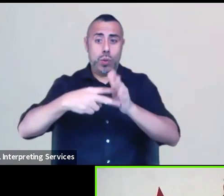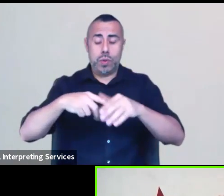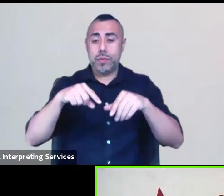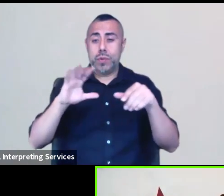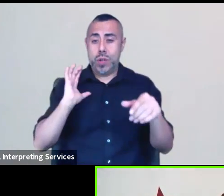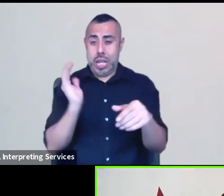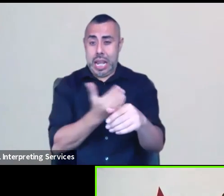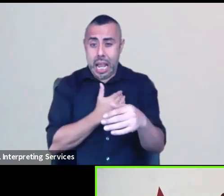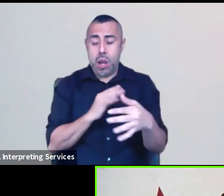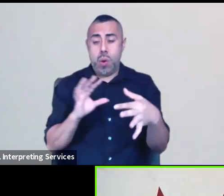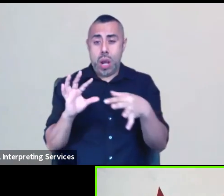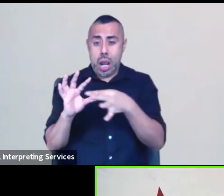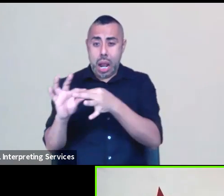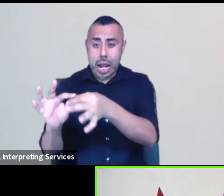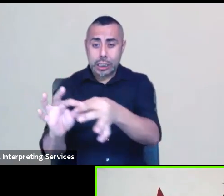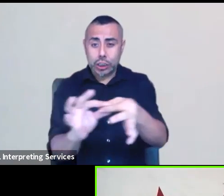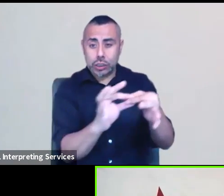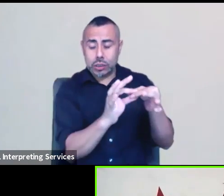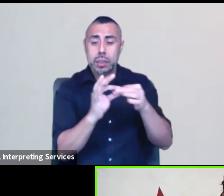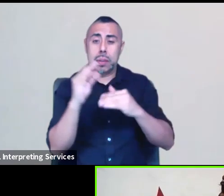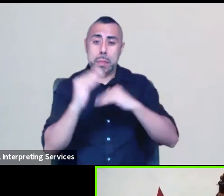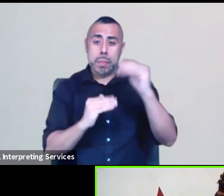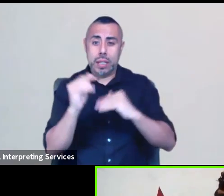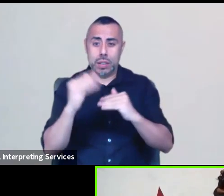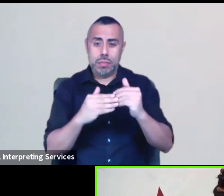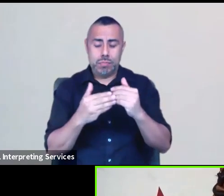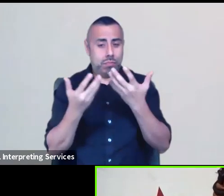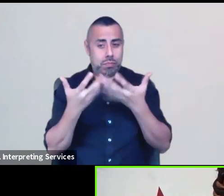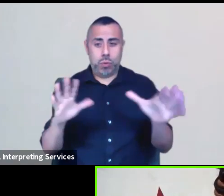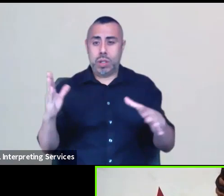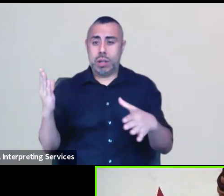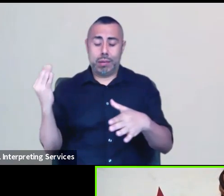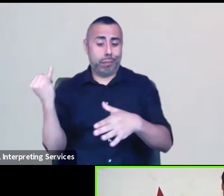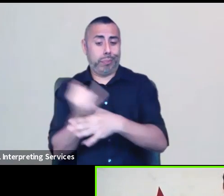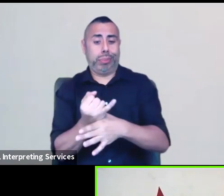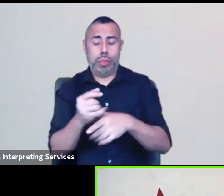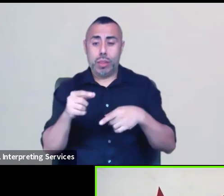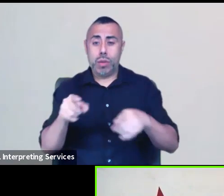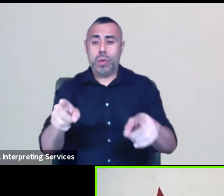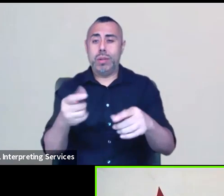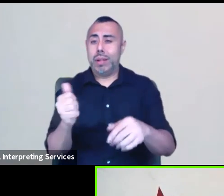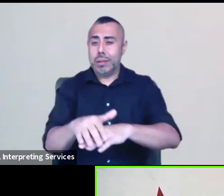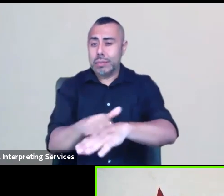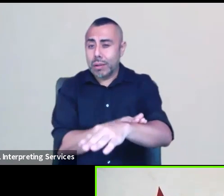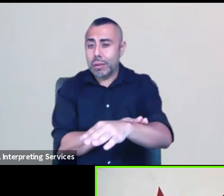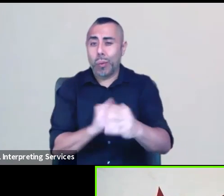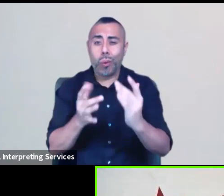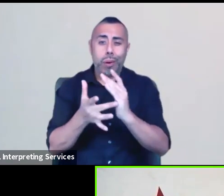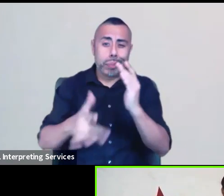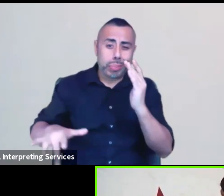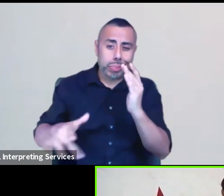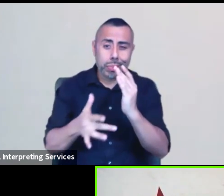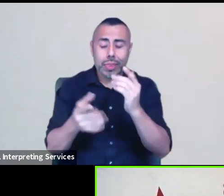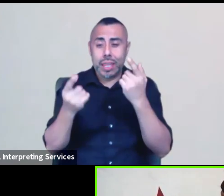not to be interrupted when a lag happens, I would invite you all to just do a body scan,